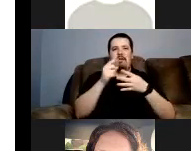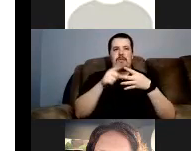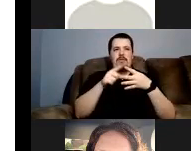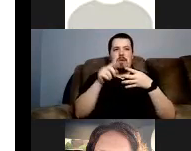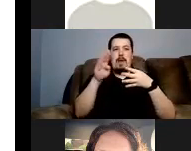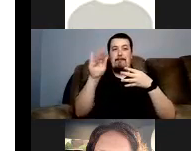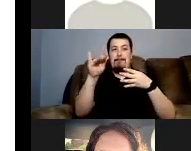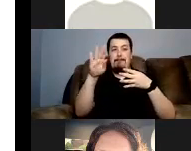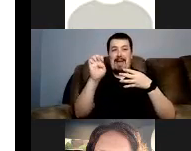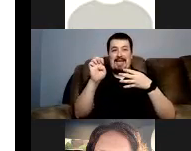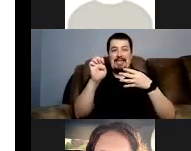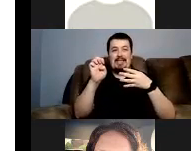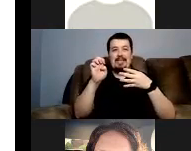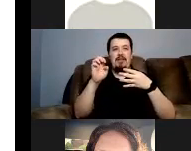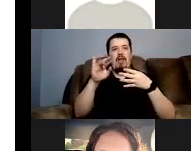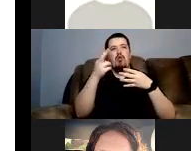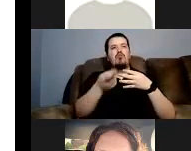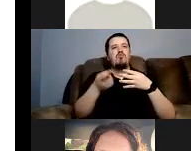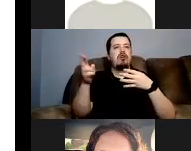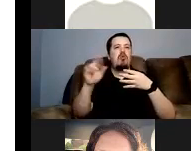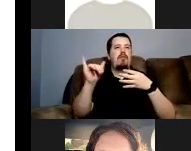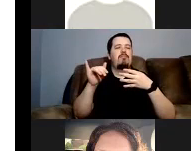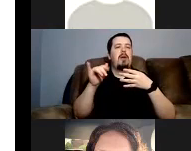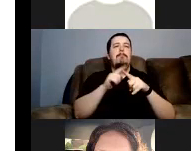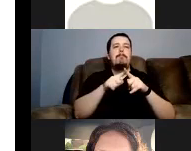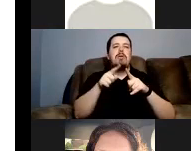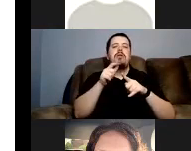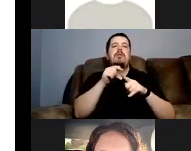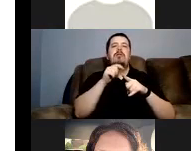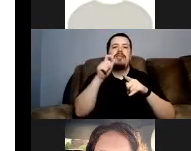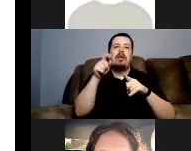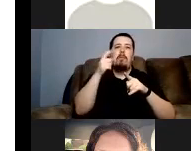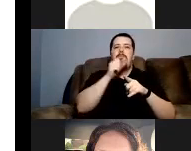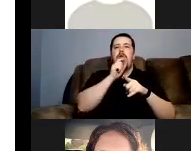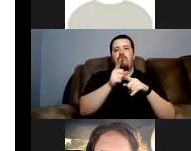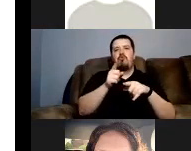which is similar to a resource-based funding but still necessary to make sure that uh schools are